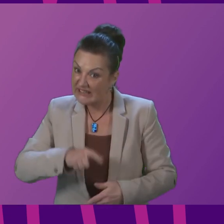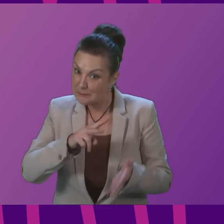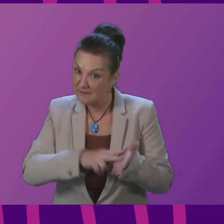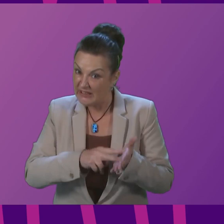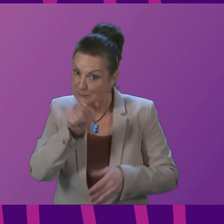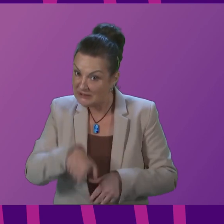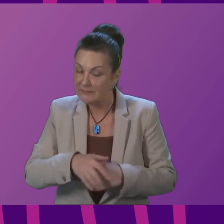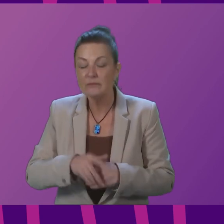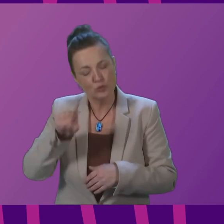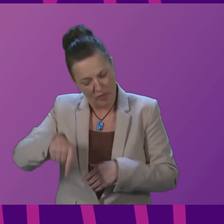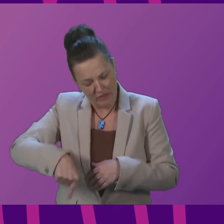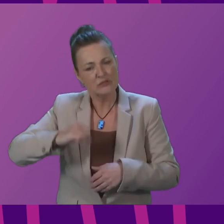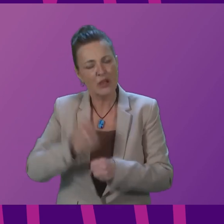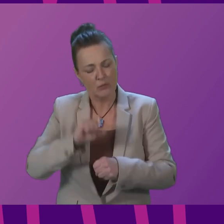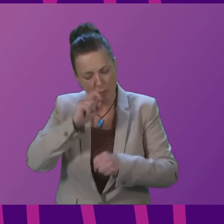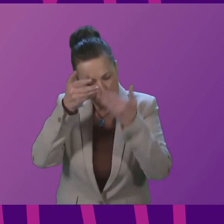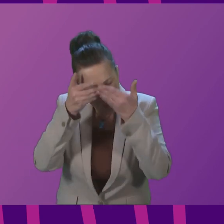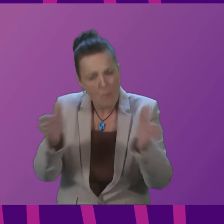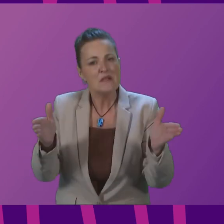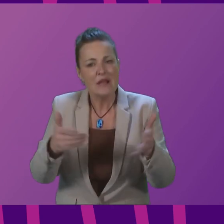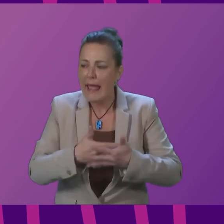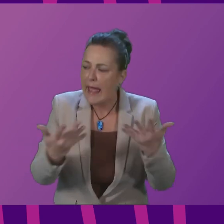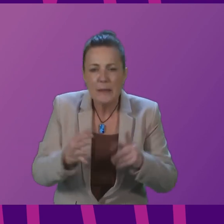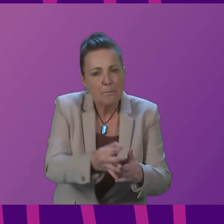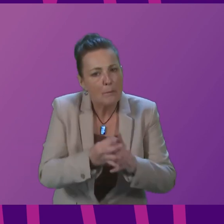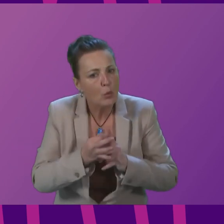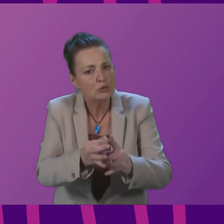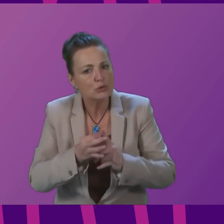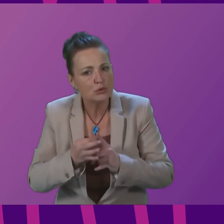The Government will remain open to any suggestions and proposals that are brought forward.